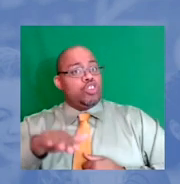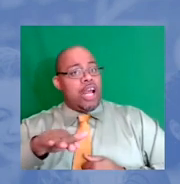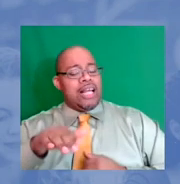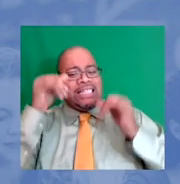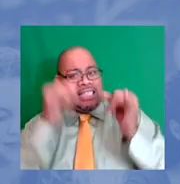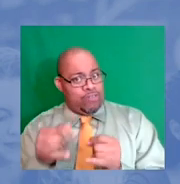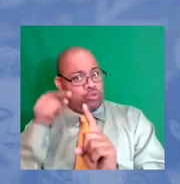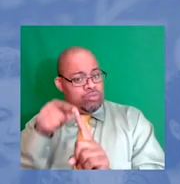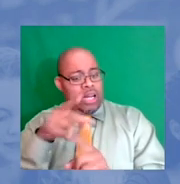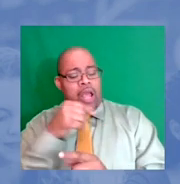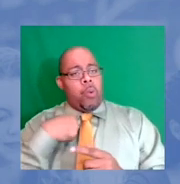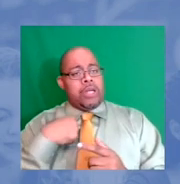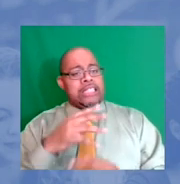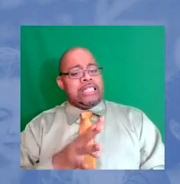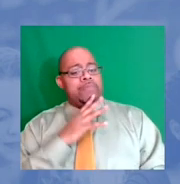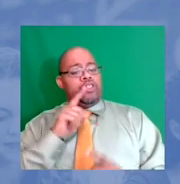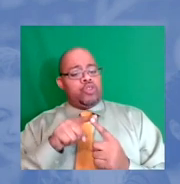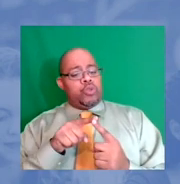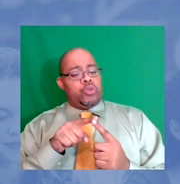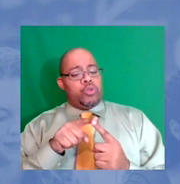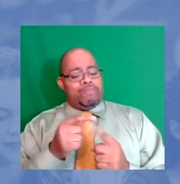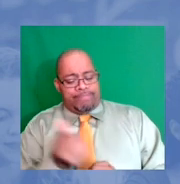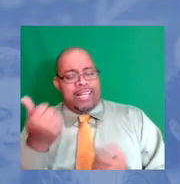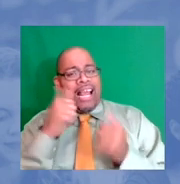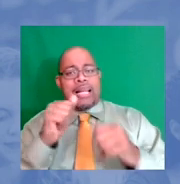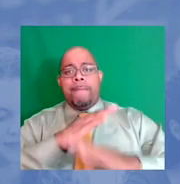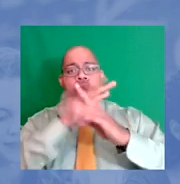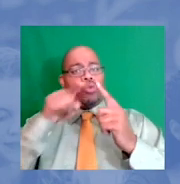ELIMINATE ANY BARRIER TO THEIR SUCCESS WHILE IN OUR SCHOOL DISTRICT.